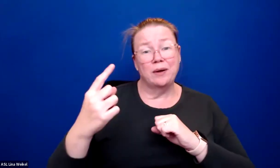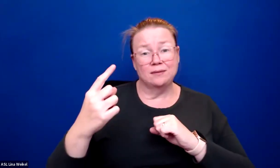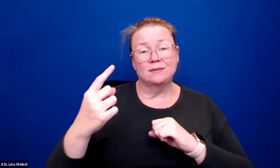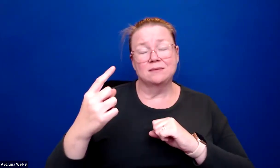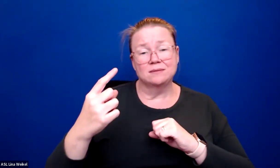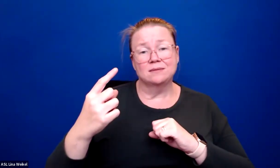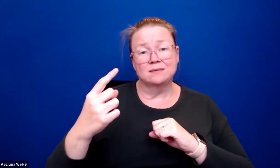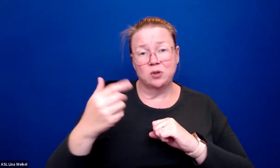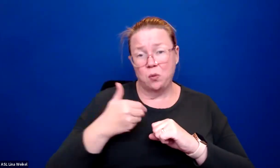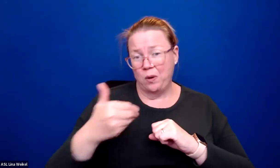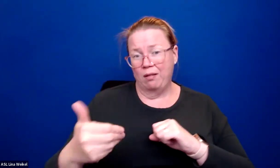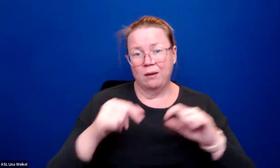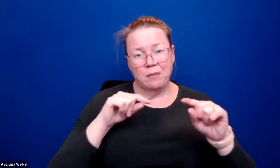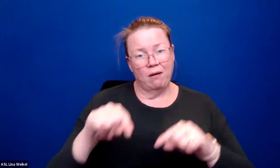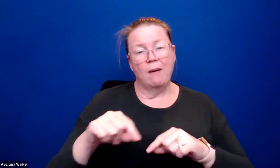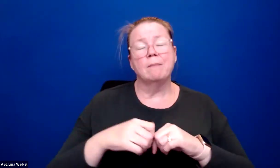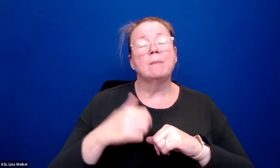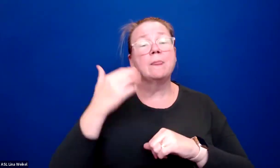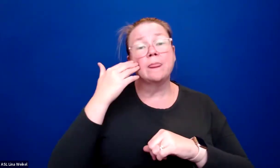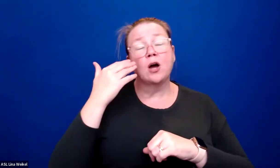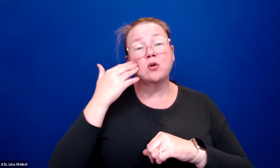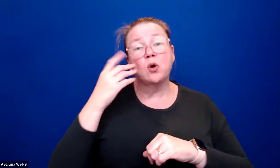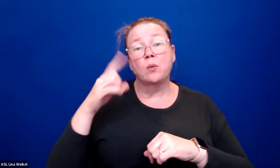Elissa w/ APRIL: is welcome to attend. I know that they've been